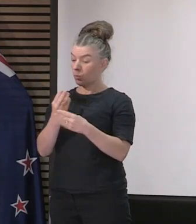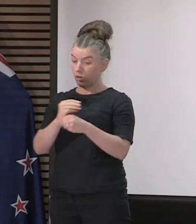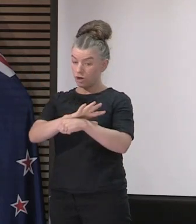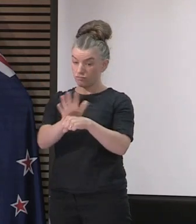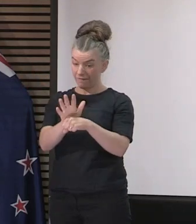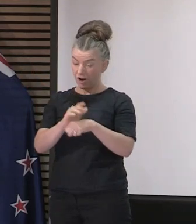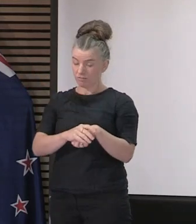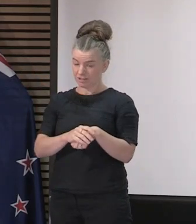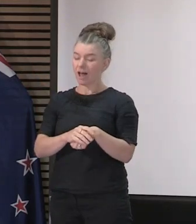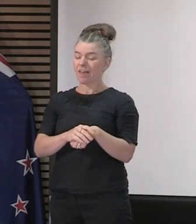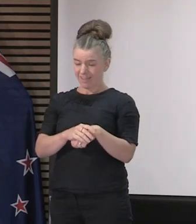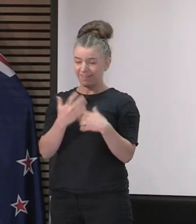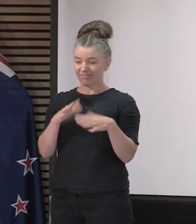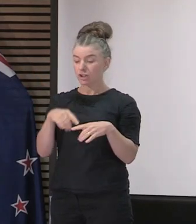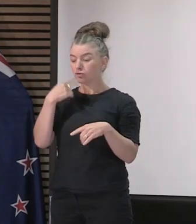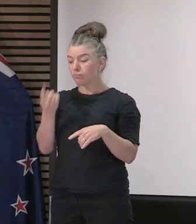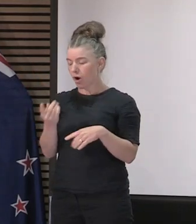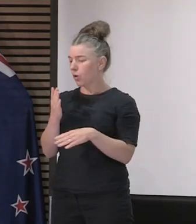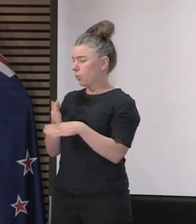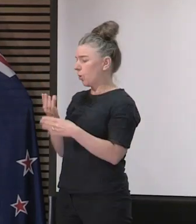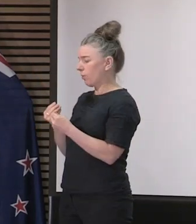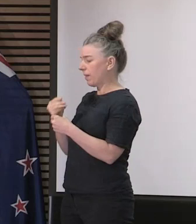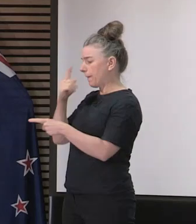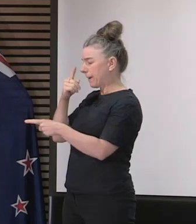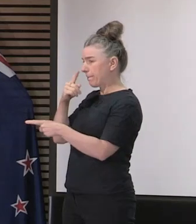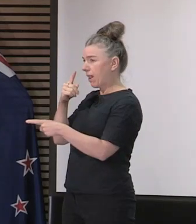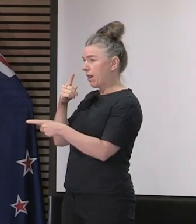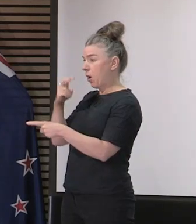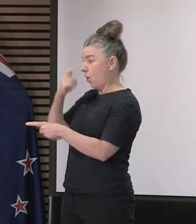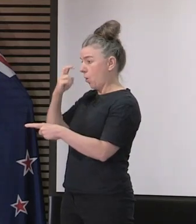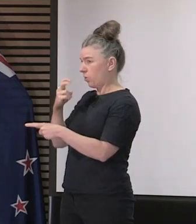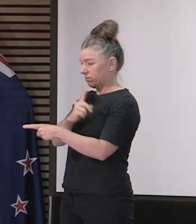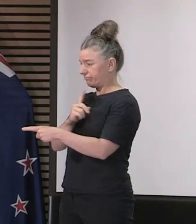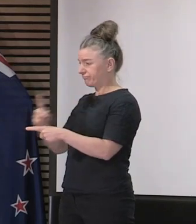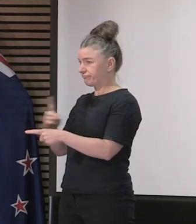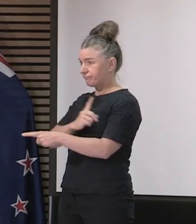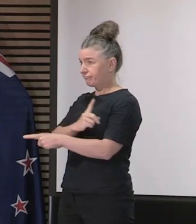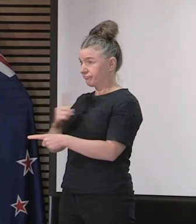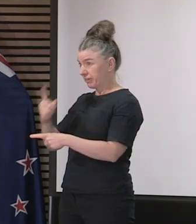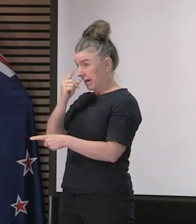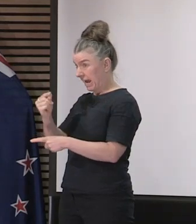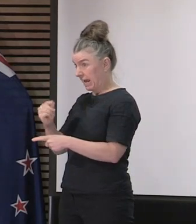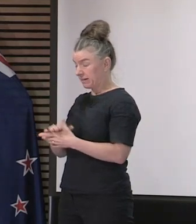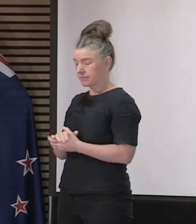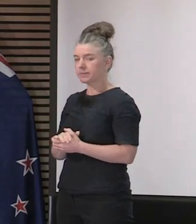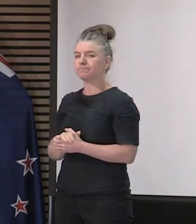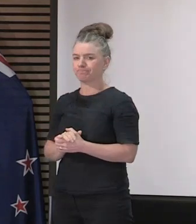nurses to work on a Covid-19 Ward one day and then with high risk patients the next day?